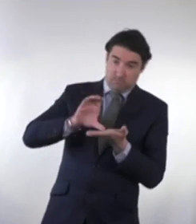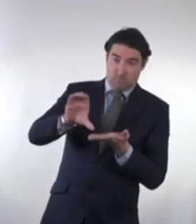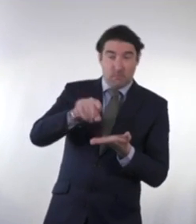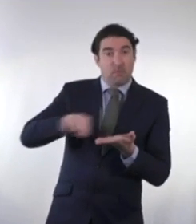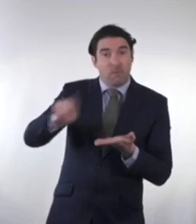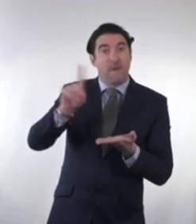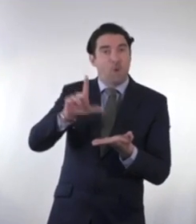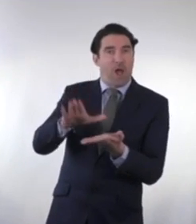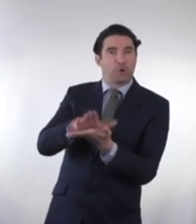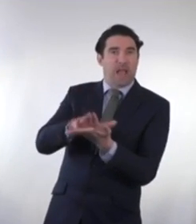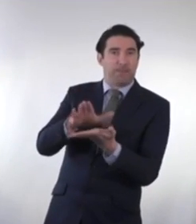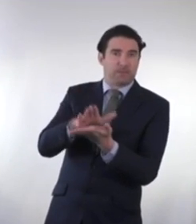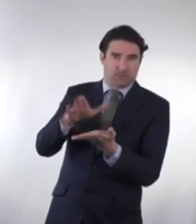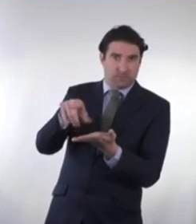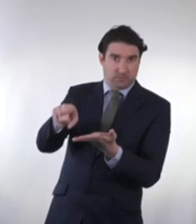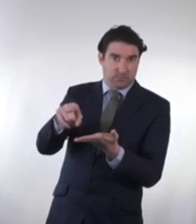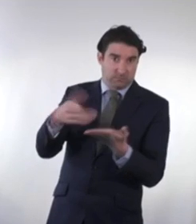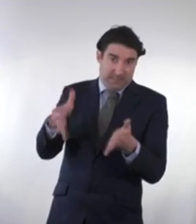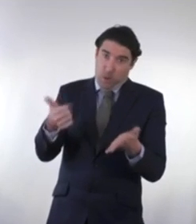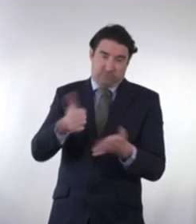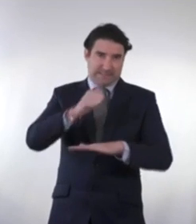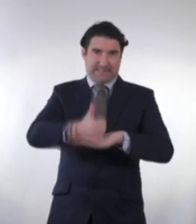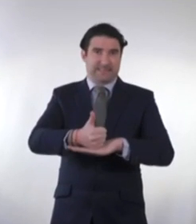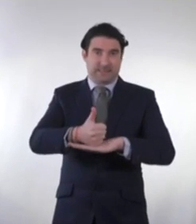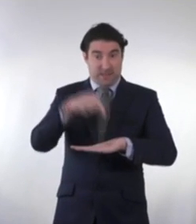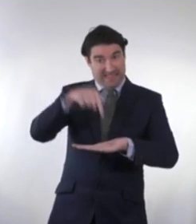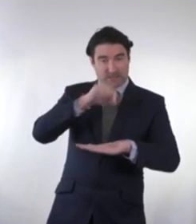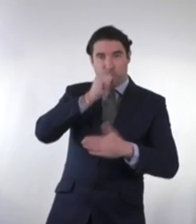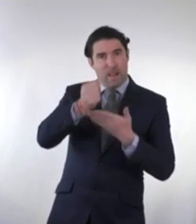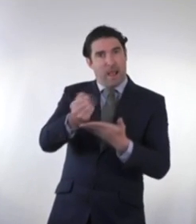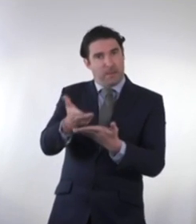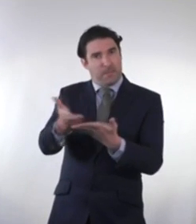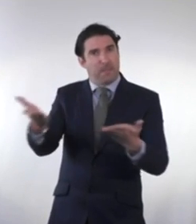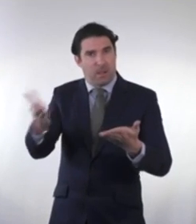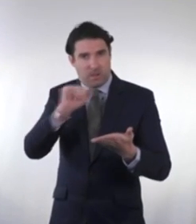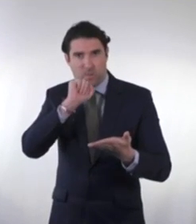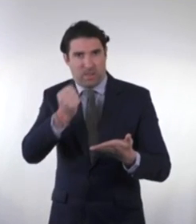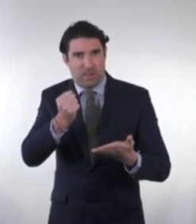to Edinburgh; it gives powers back to Edinburgh, which he should welcome. More important than